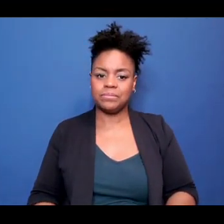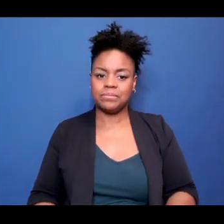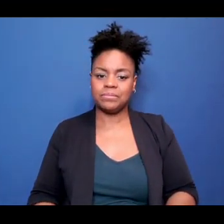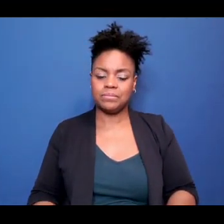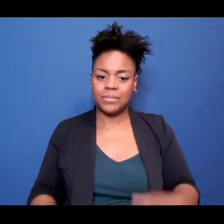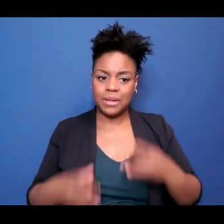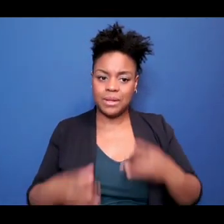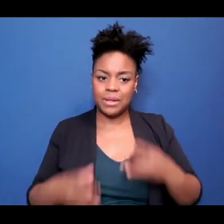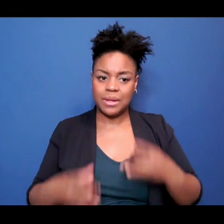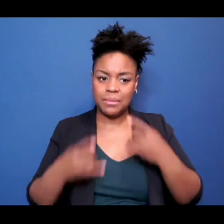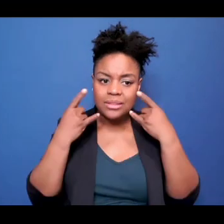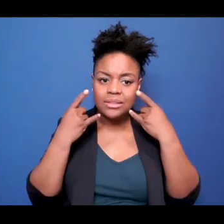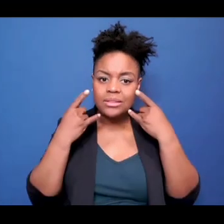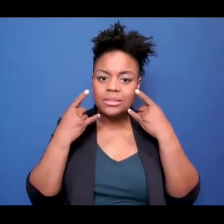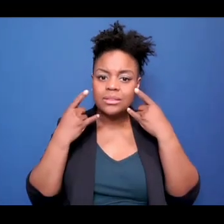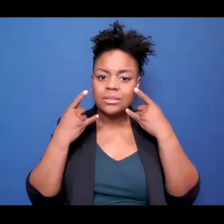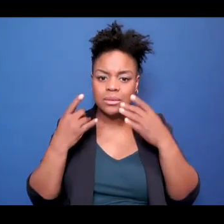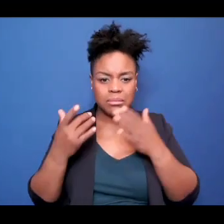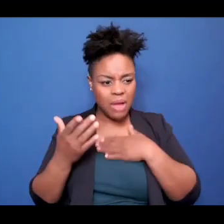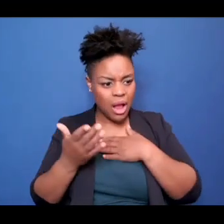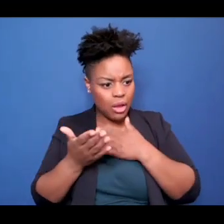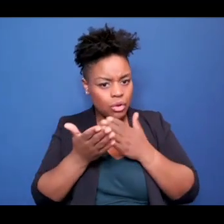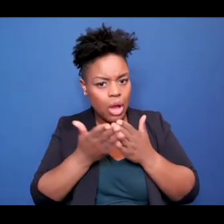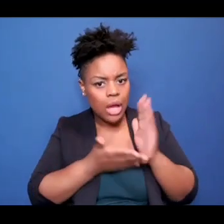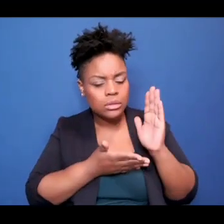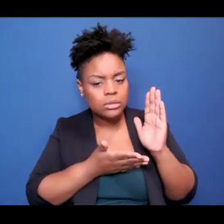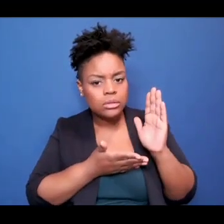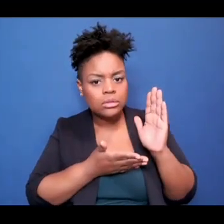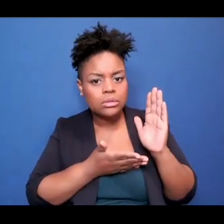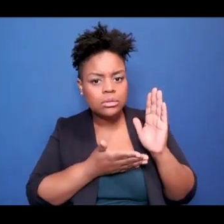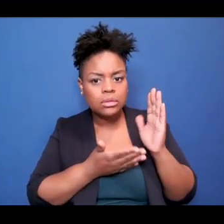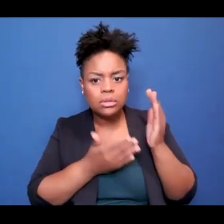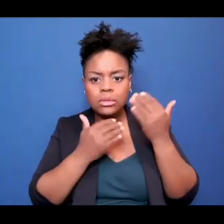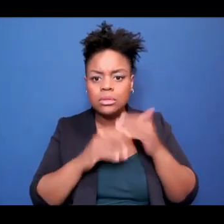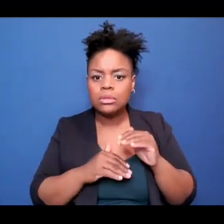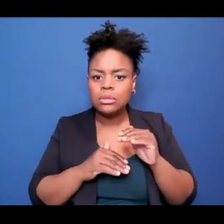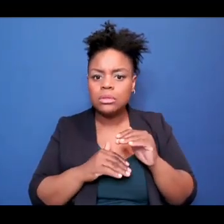WEARING A MASK INFRINGES ON INDIVIDUAL LIBERTY. HOW THEN SHOULD WE UNDERSTAND LIBERTY?